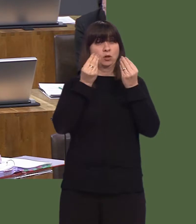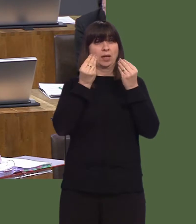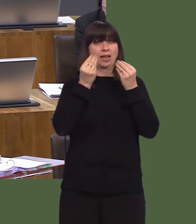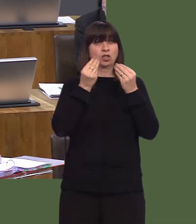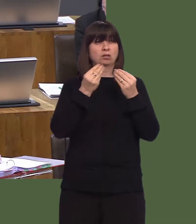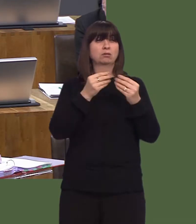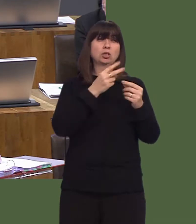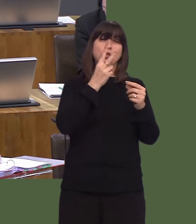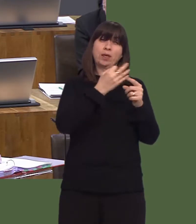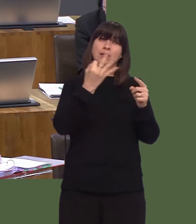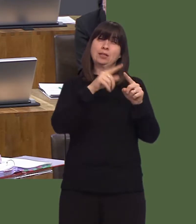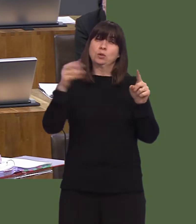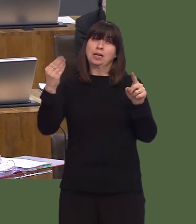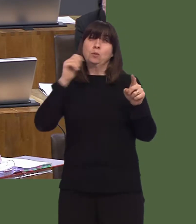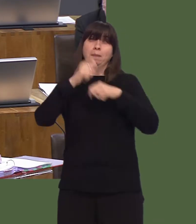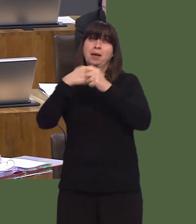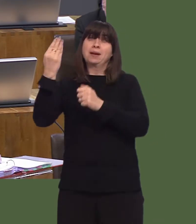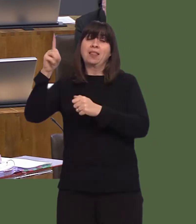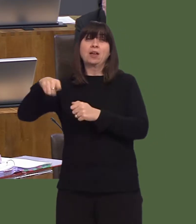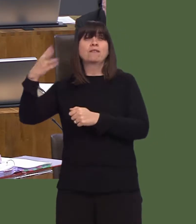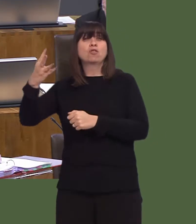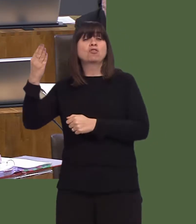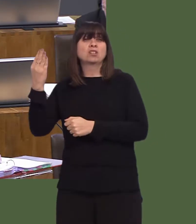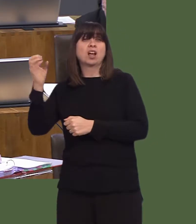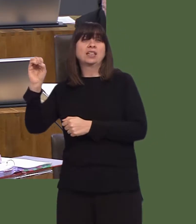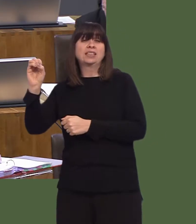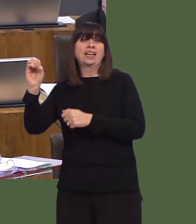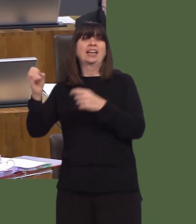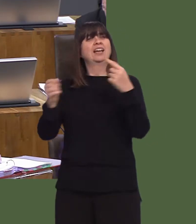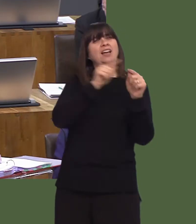places in 2018-19 will be 9,490, compared to 8,573.